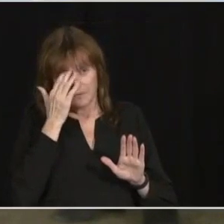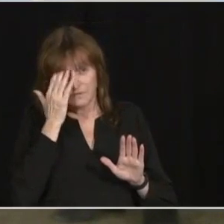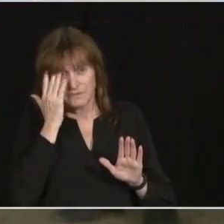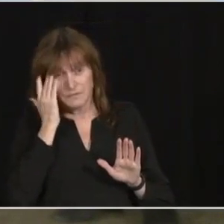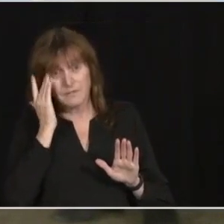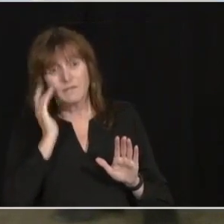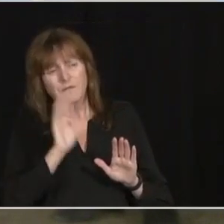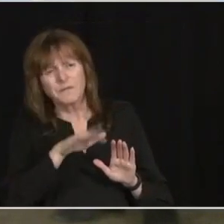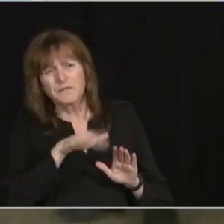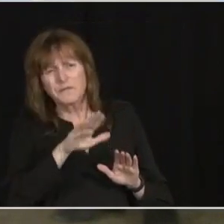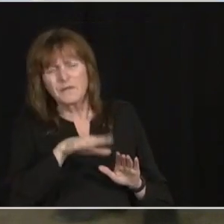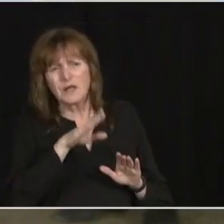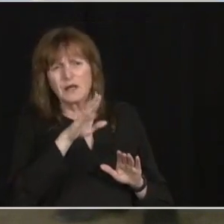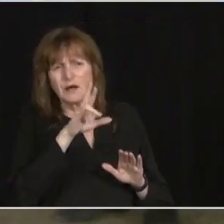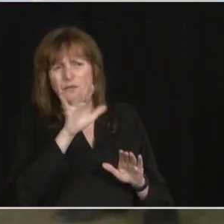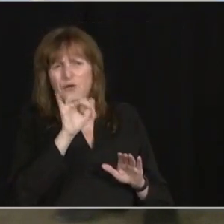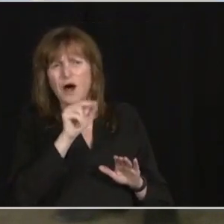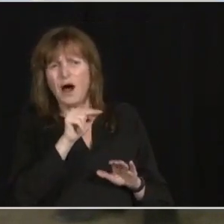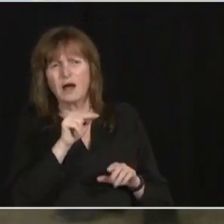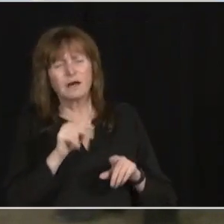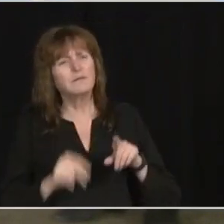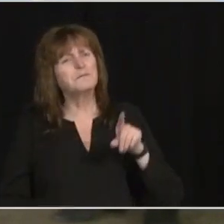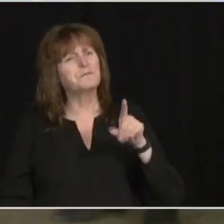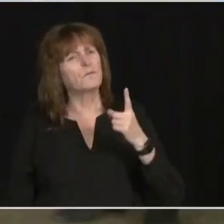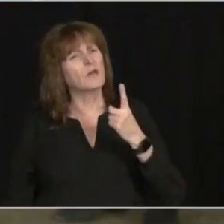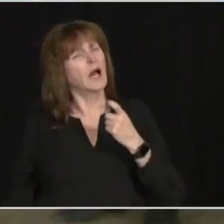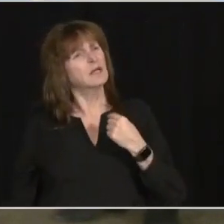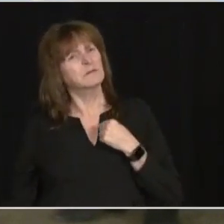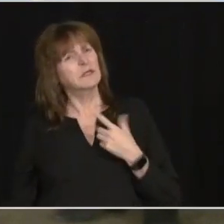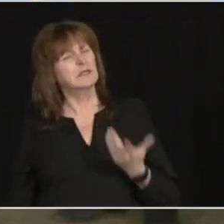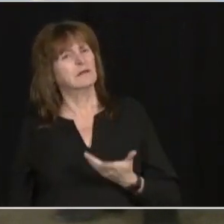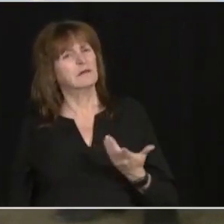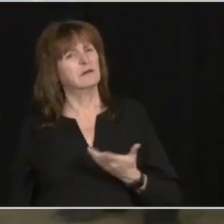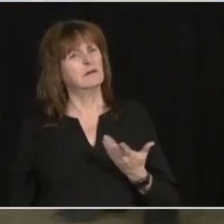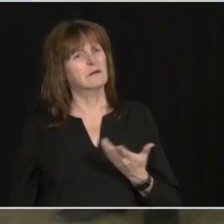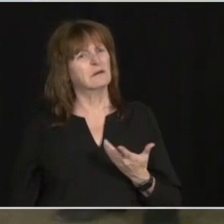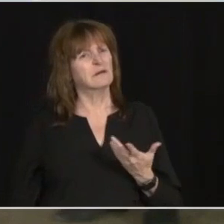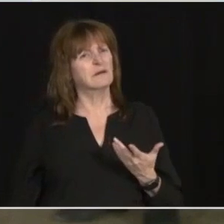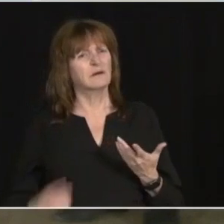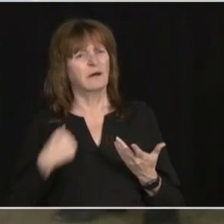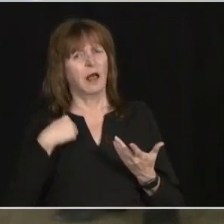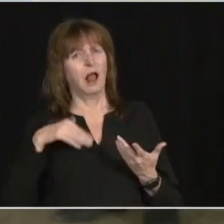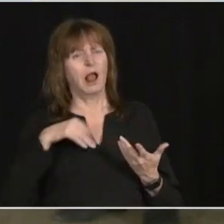I didn't answer the first question, what is the message. It's a very good question, Brian.